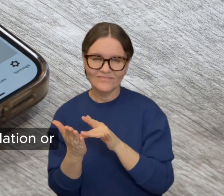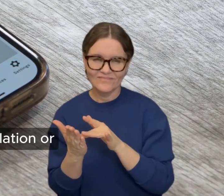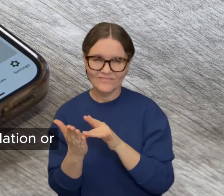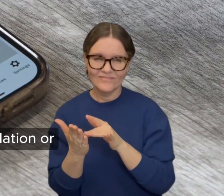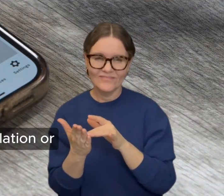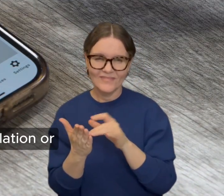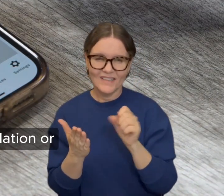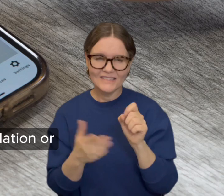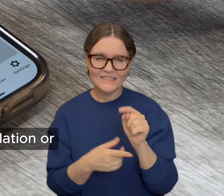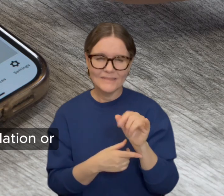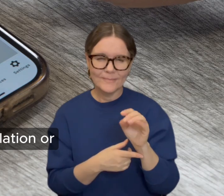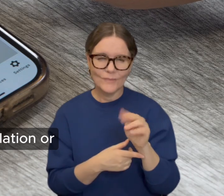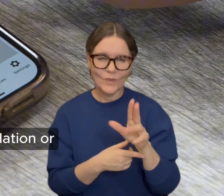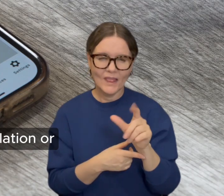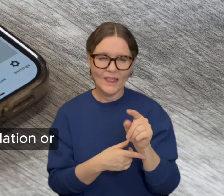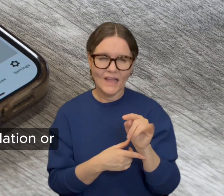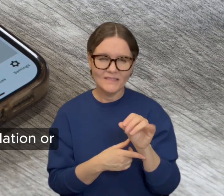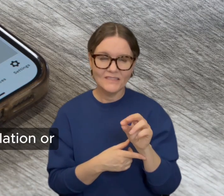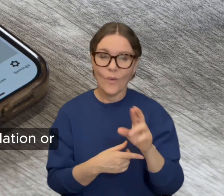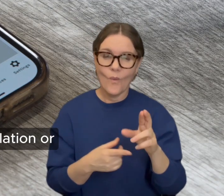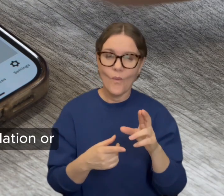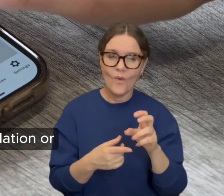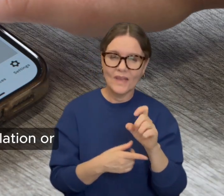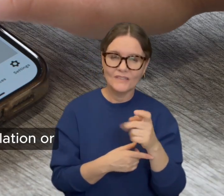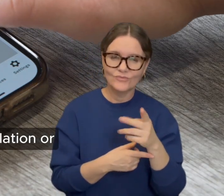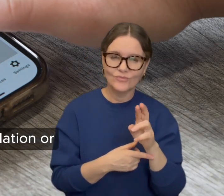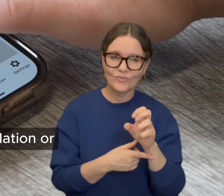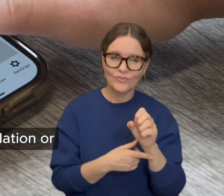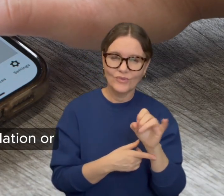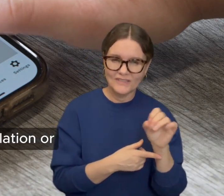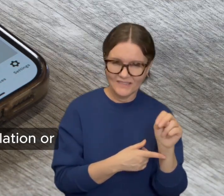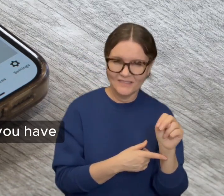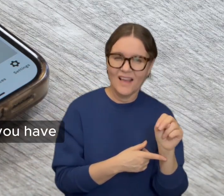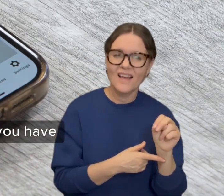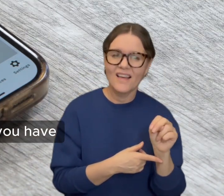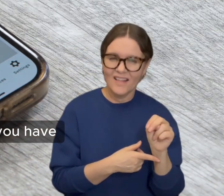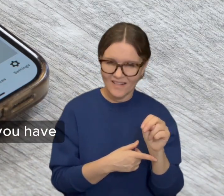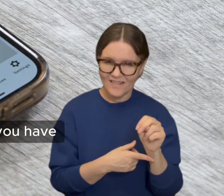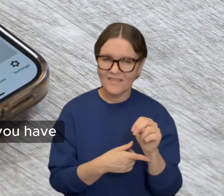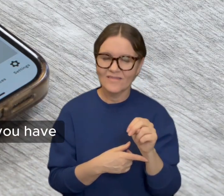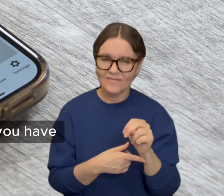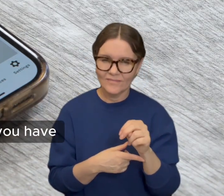you can hit where it says stimulation or expression to move back